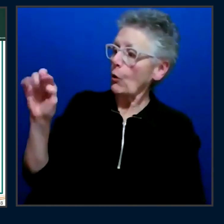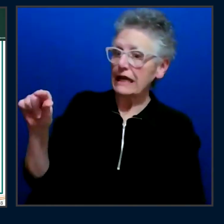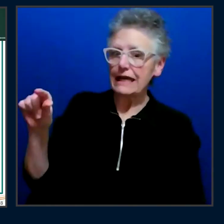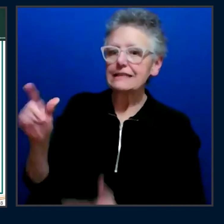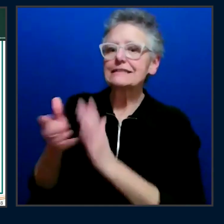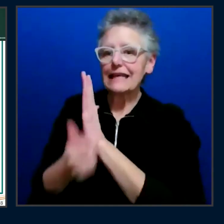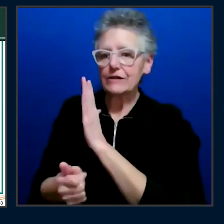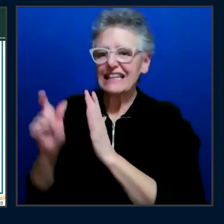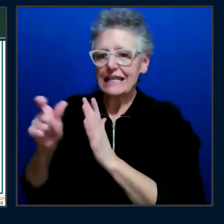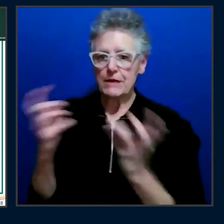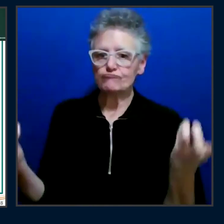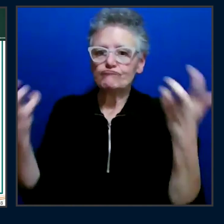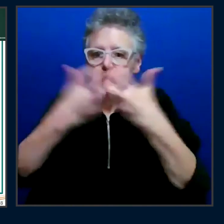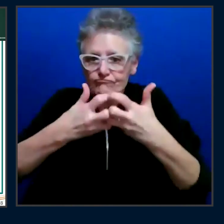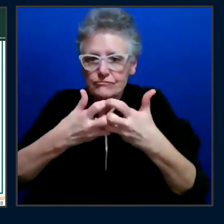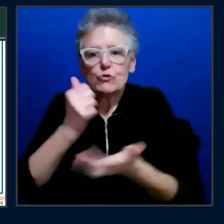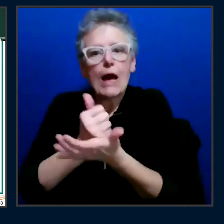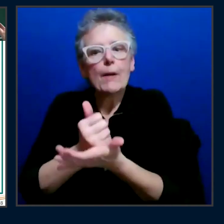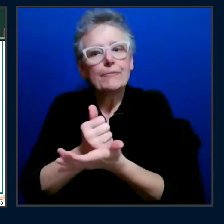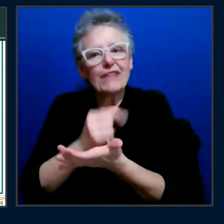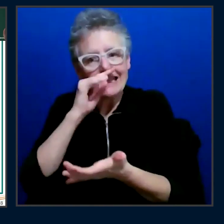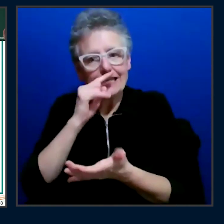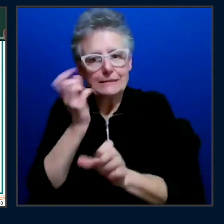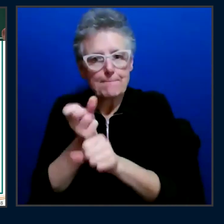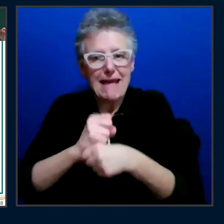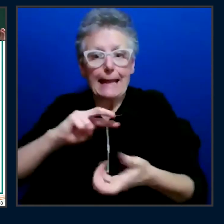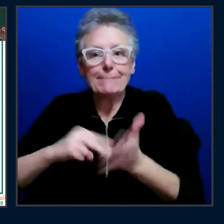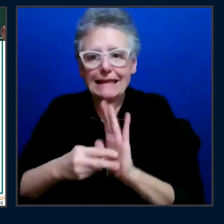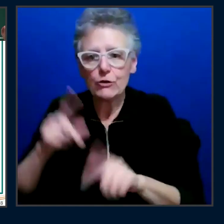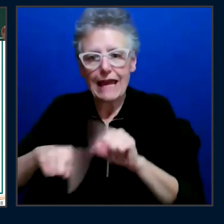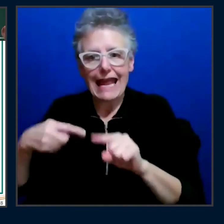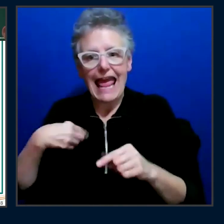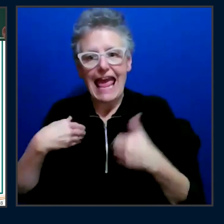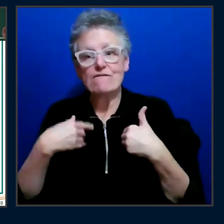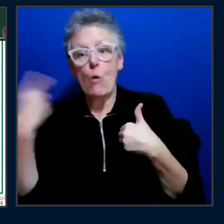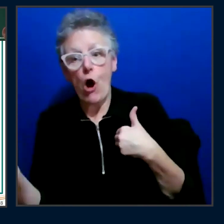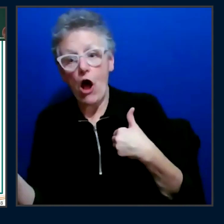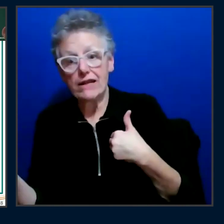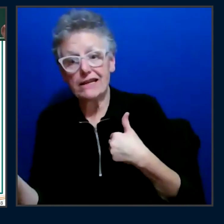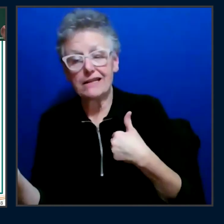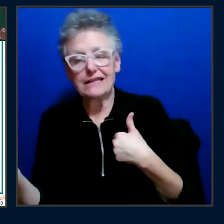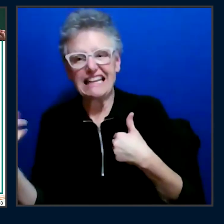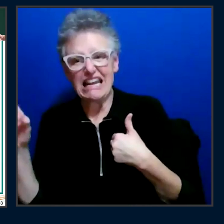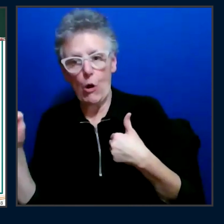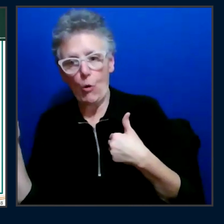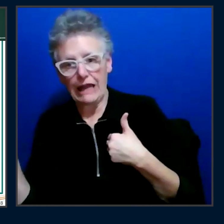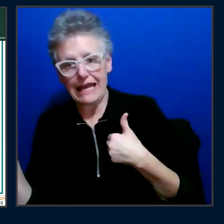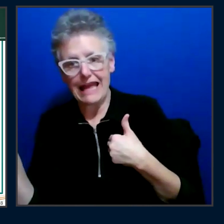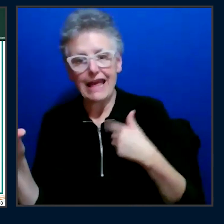They weave together to help kids make meaning. So you can't just have decoding, and you just can't have language comprehension. You have to build